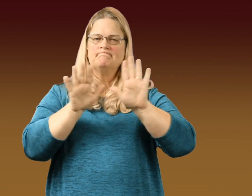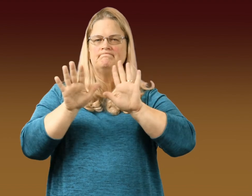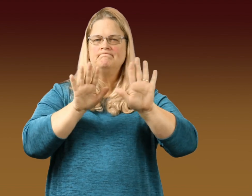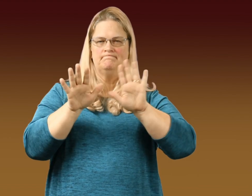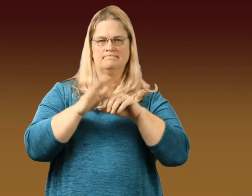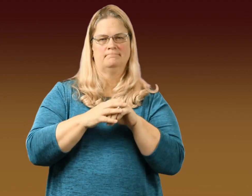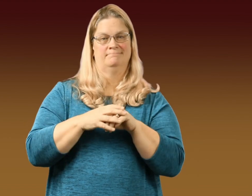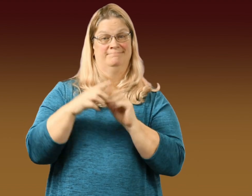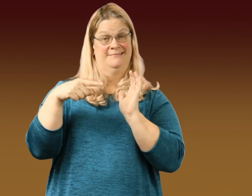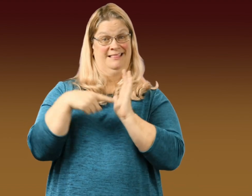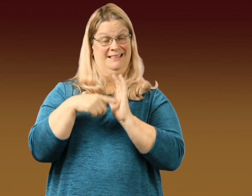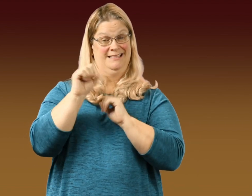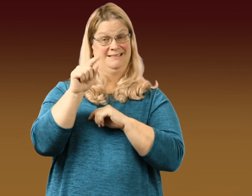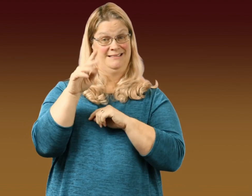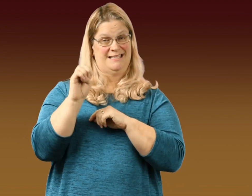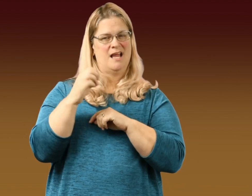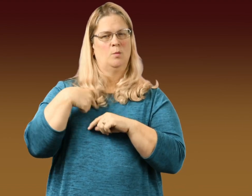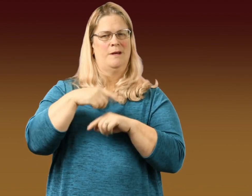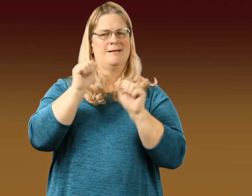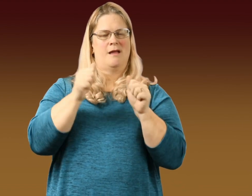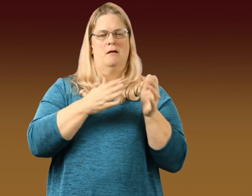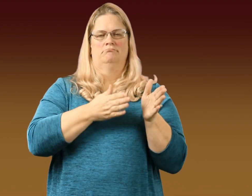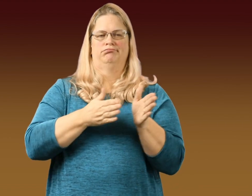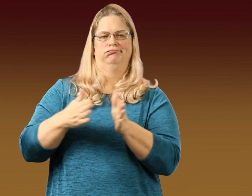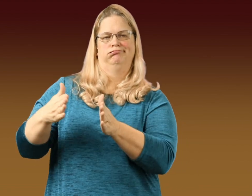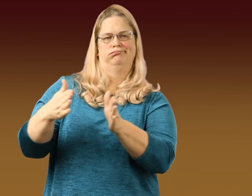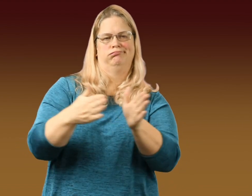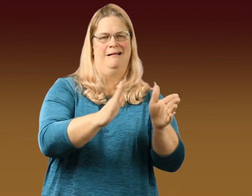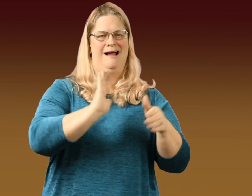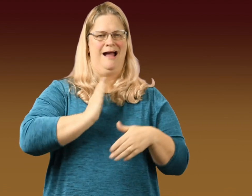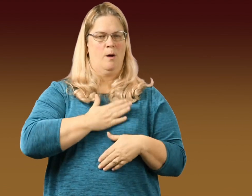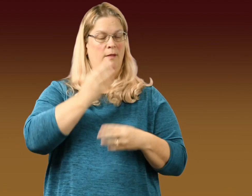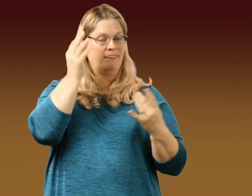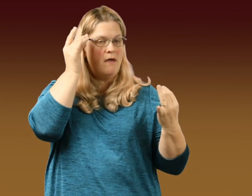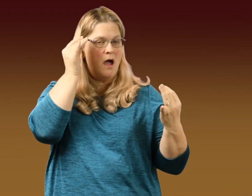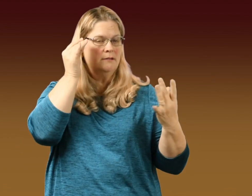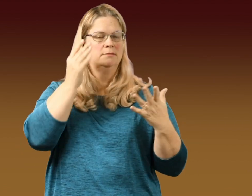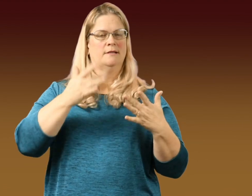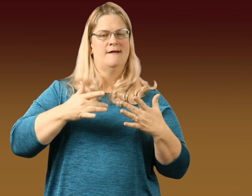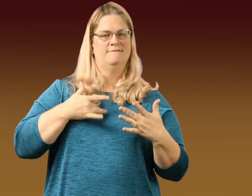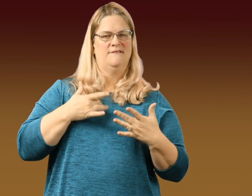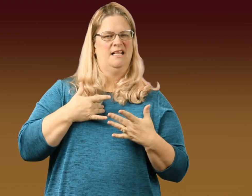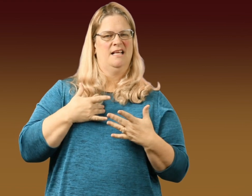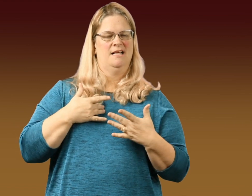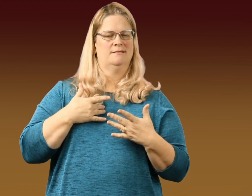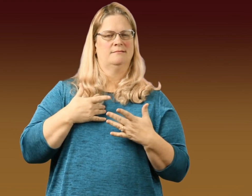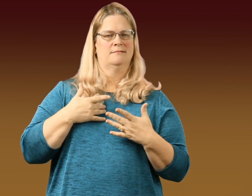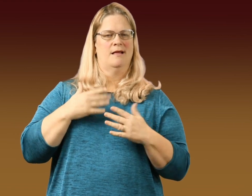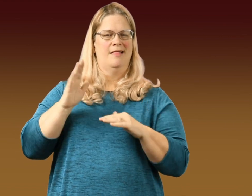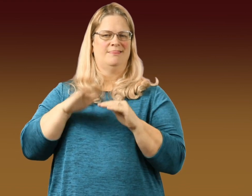It's a relaxed alertedness. Within this state, we can navigate our thoughts and feelings,